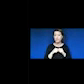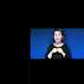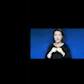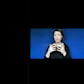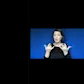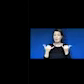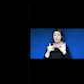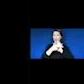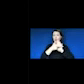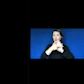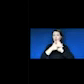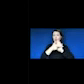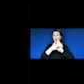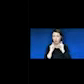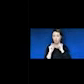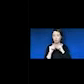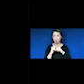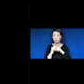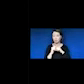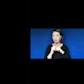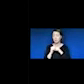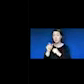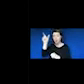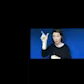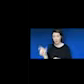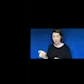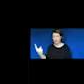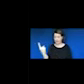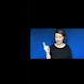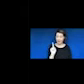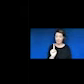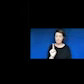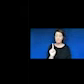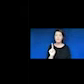we were able to bring my client in, have a tour of the facility, and he was just motivated